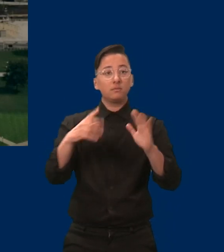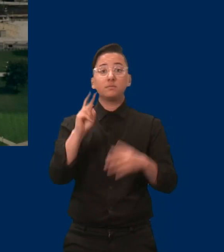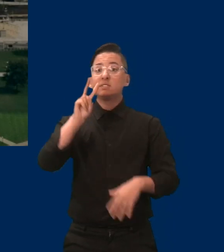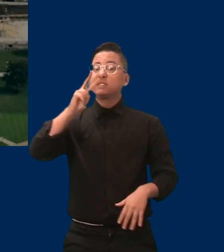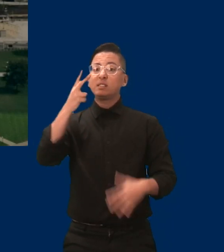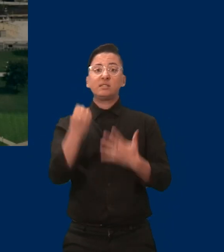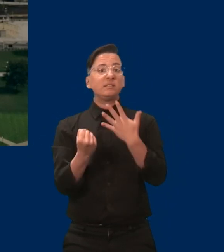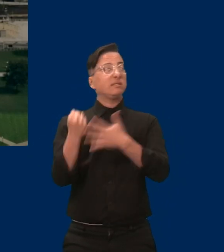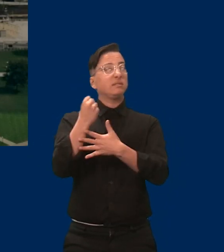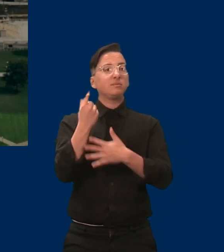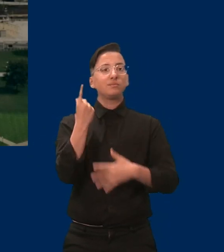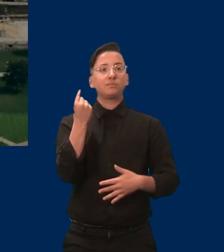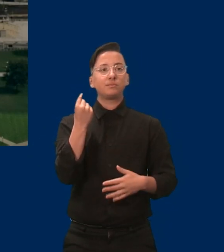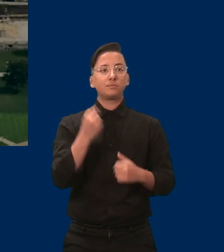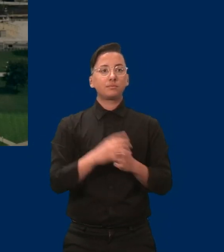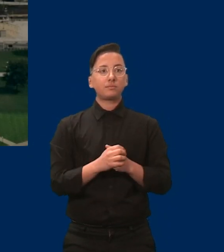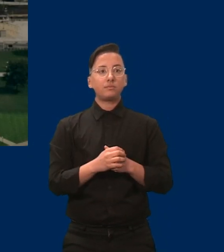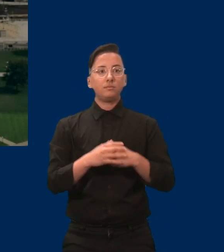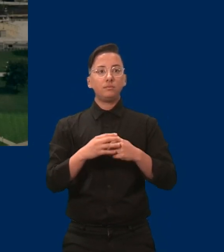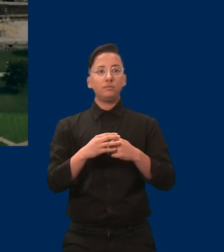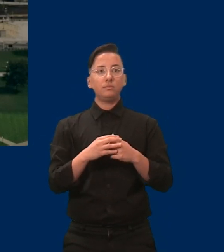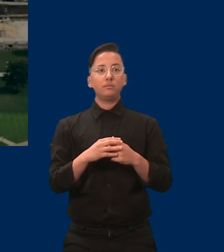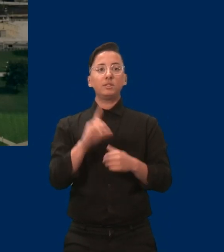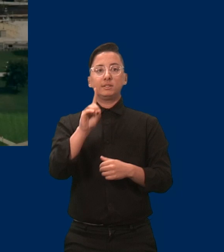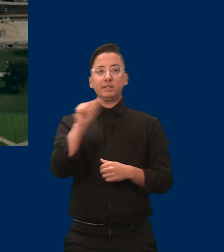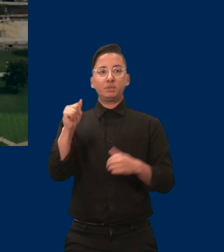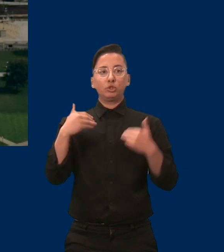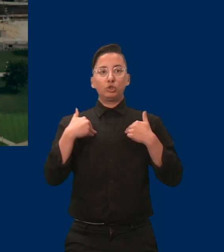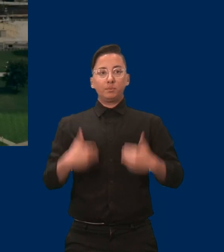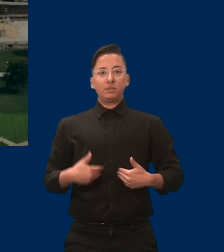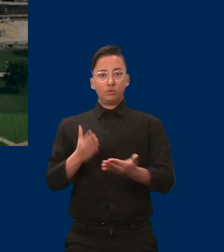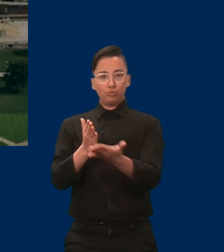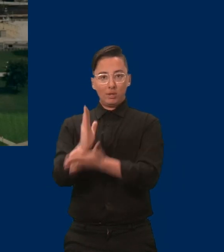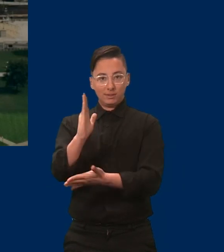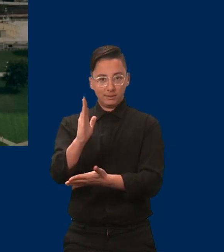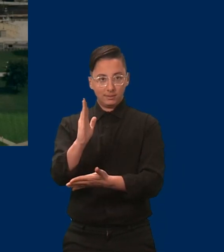and number three was accessible and affordable housing.